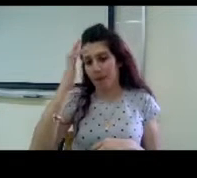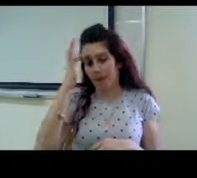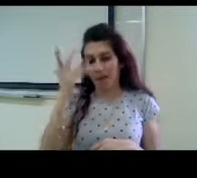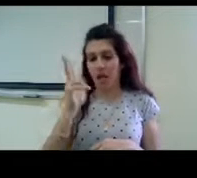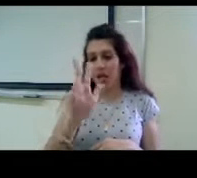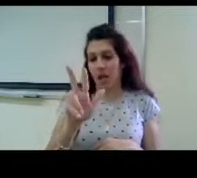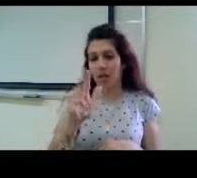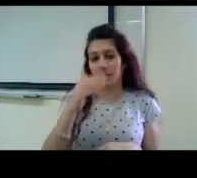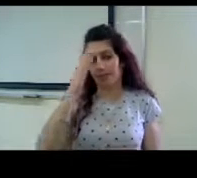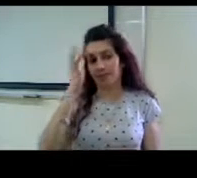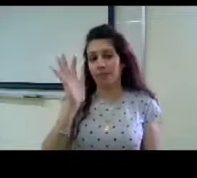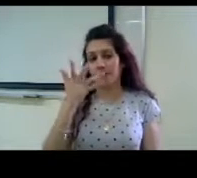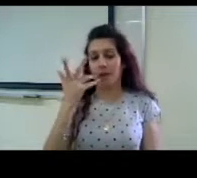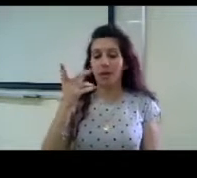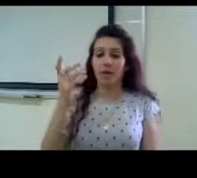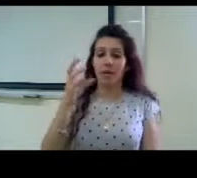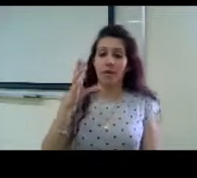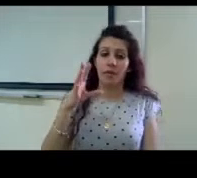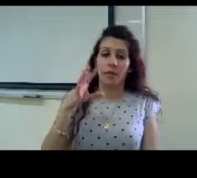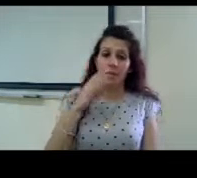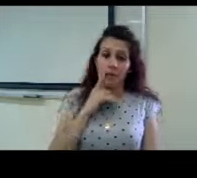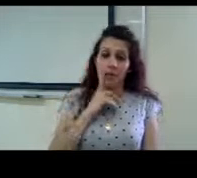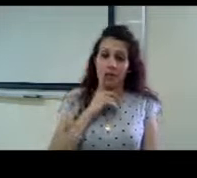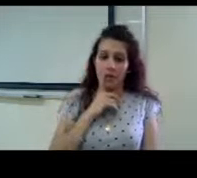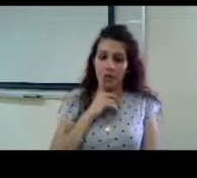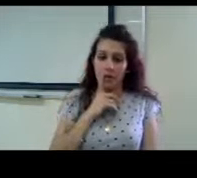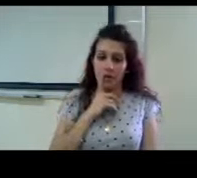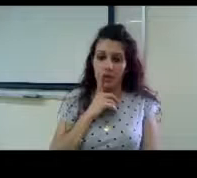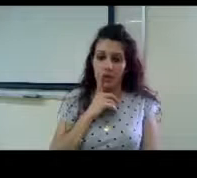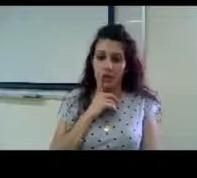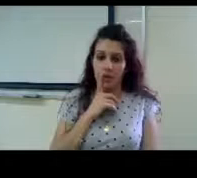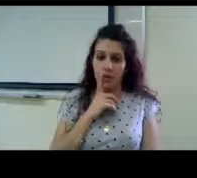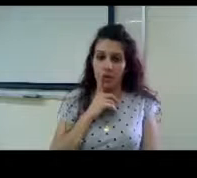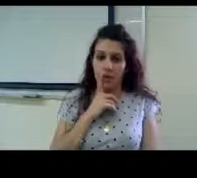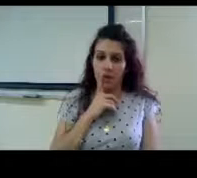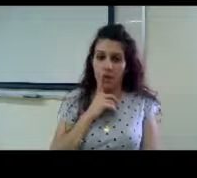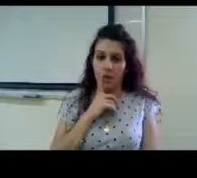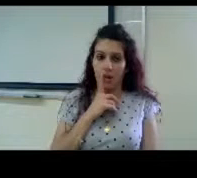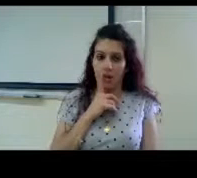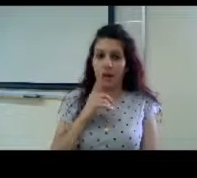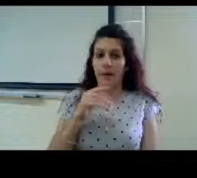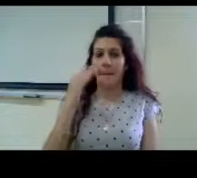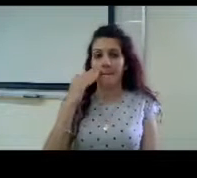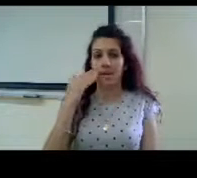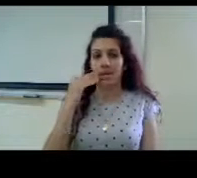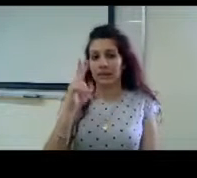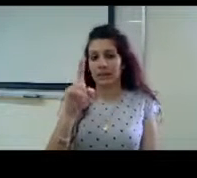infrastructure already exists in and around the capital city in the DRC we're